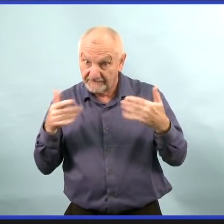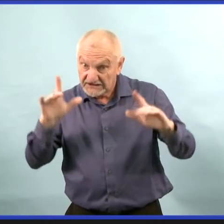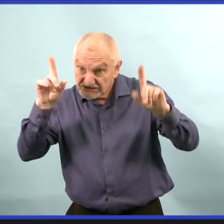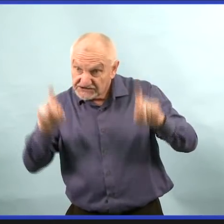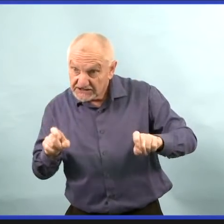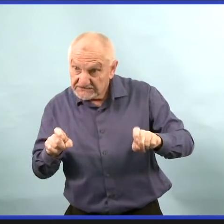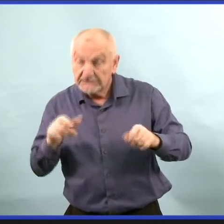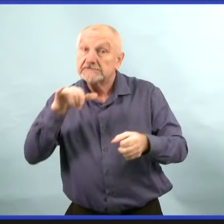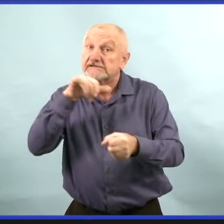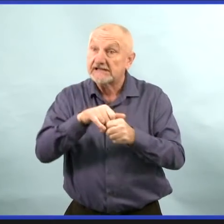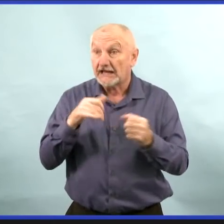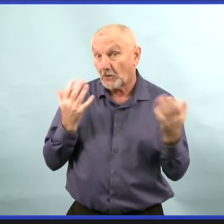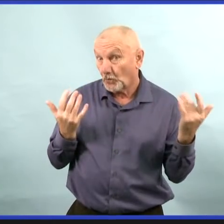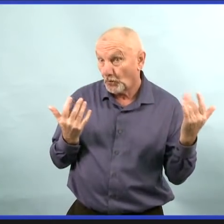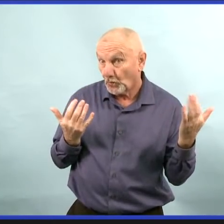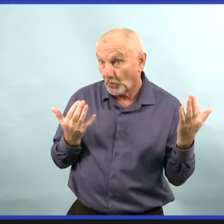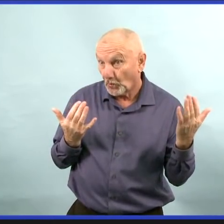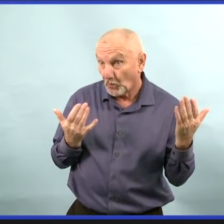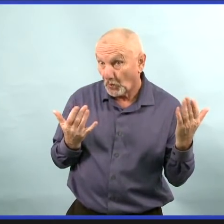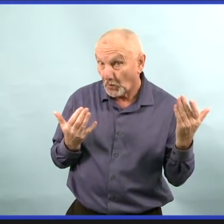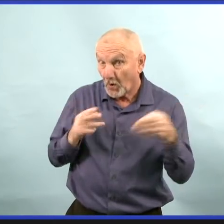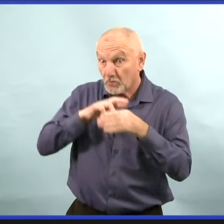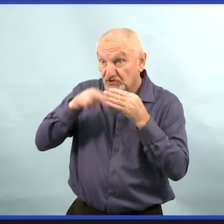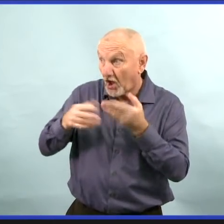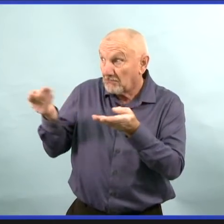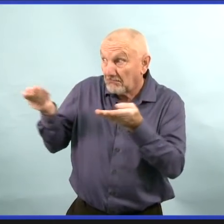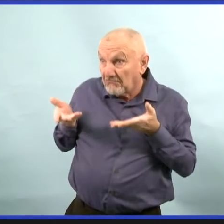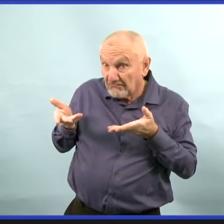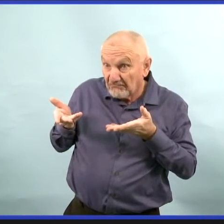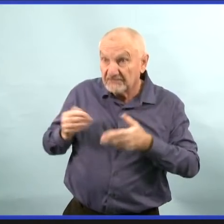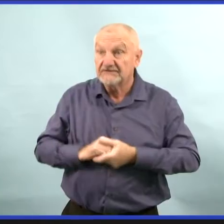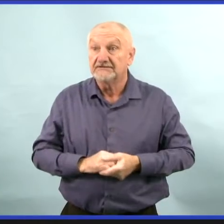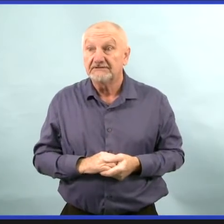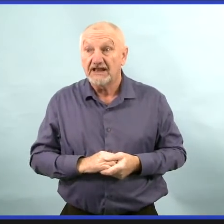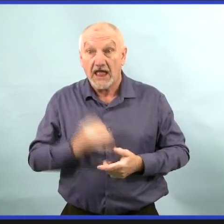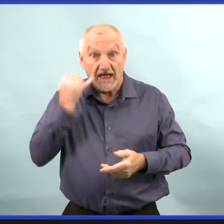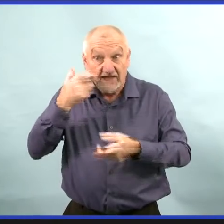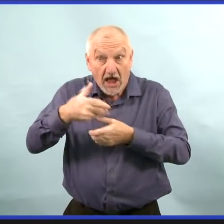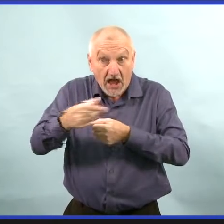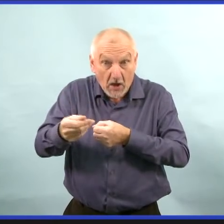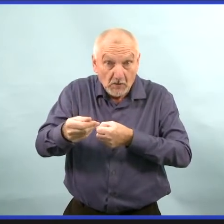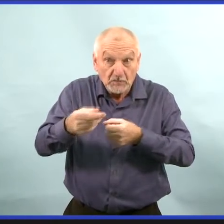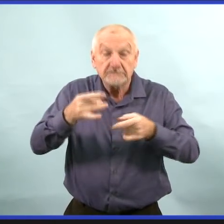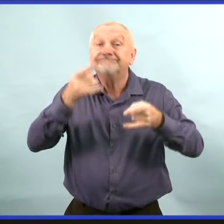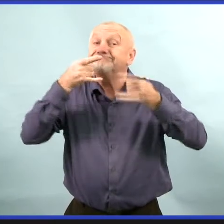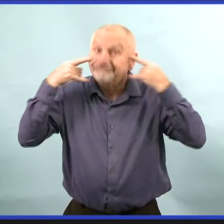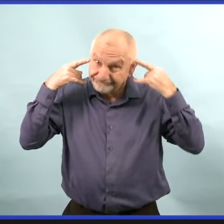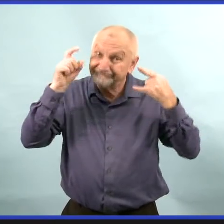washing your hands covering your cough wearing a mask and so these are all our best lines uh uh